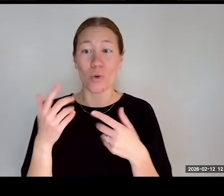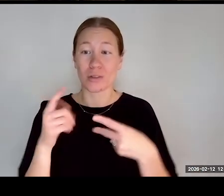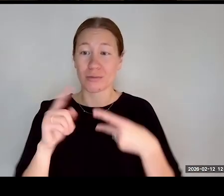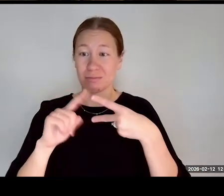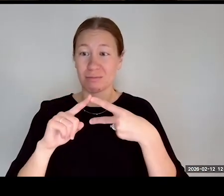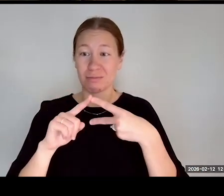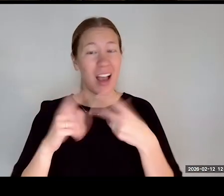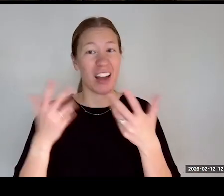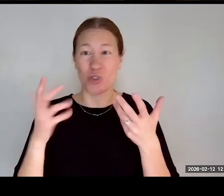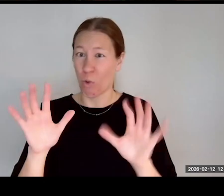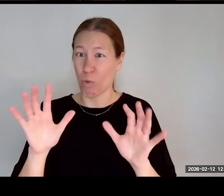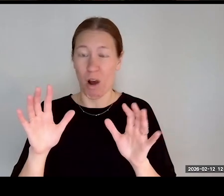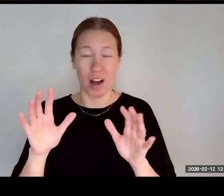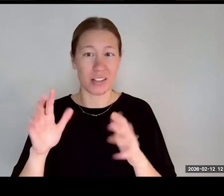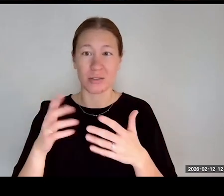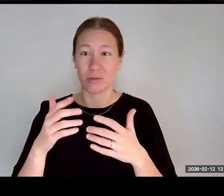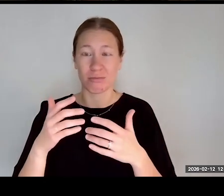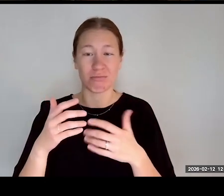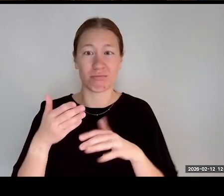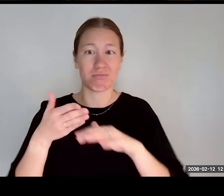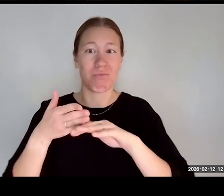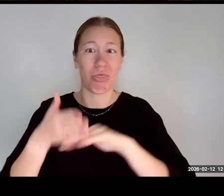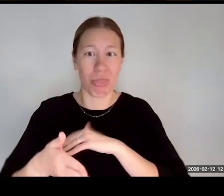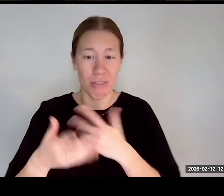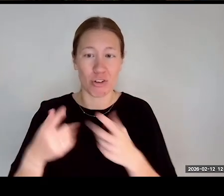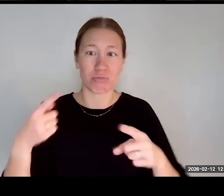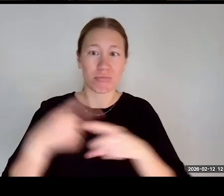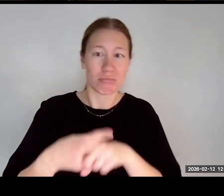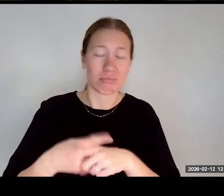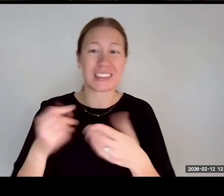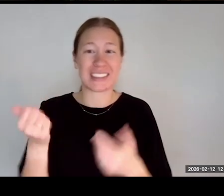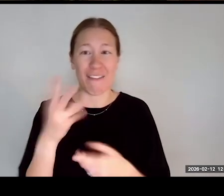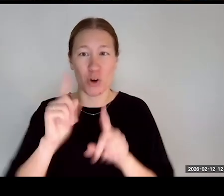to break across pages option. I can either select all of my rows at once and uncheck this,